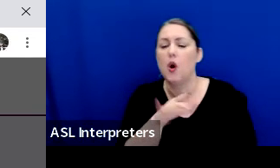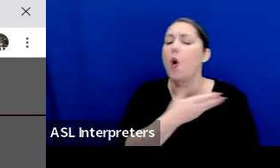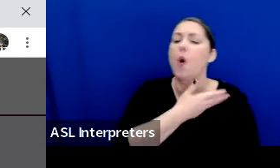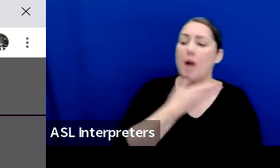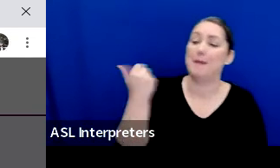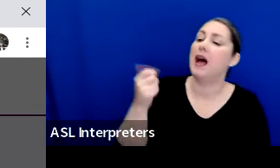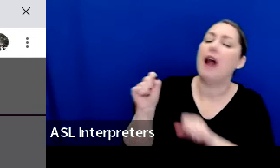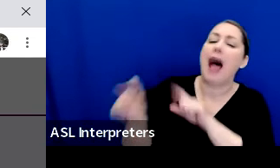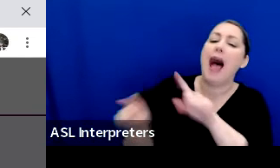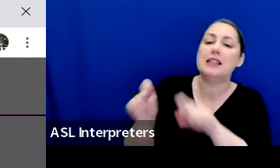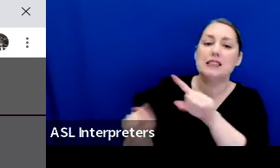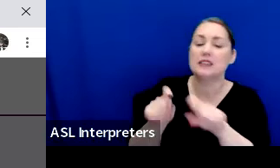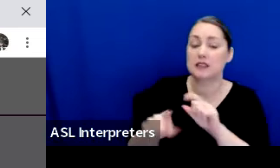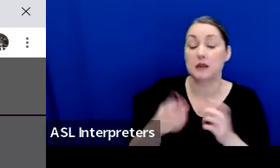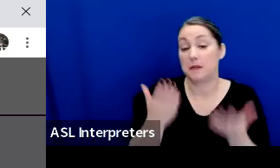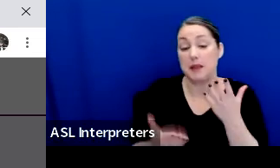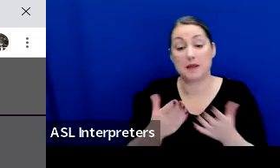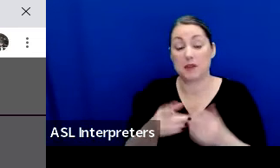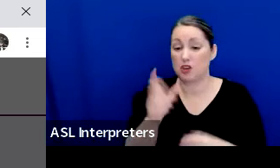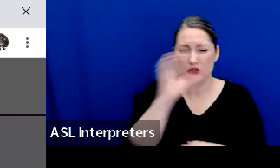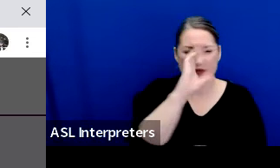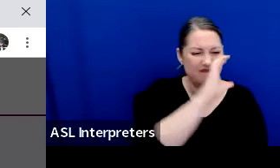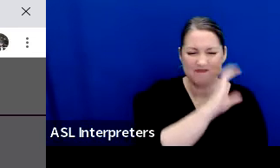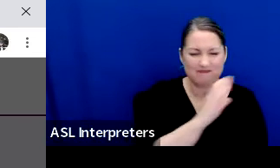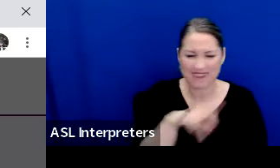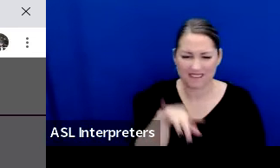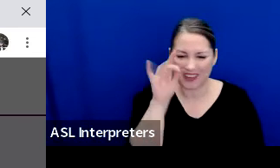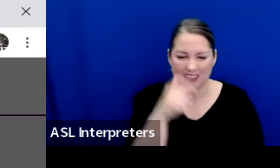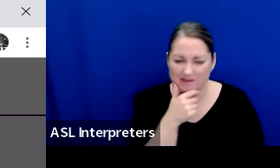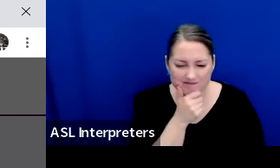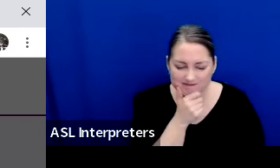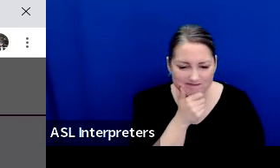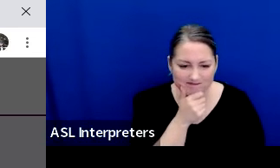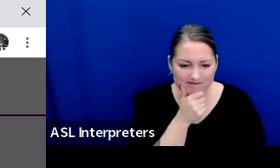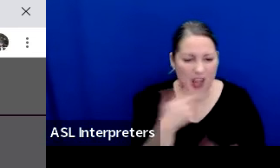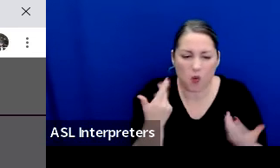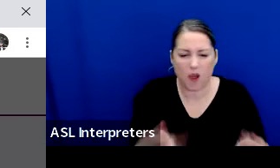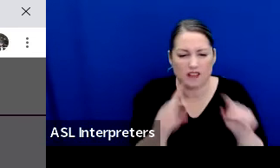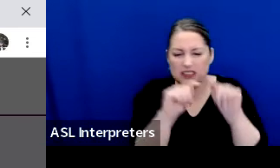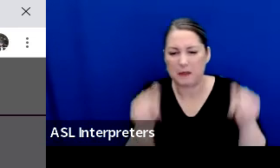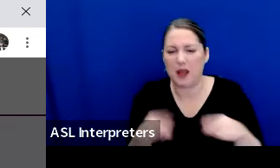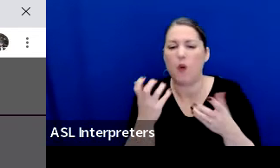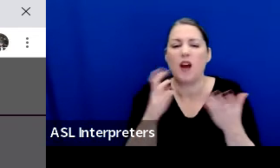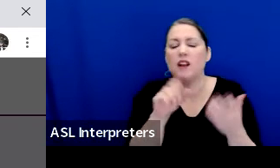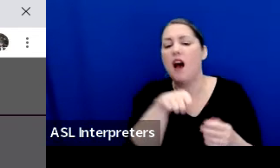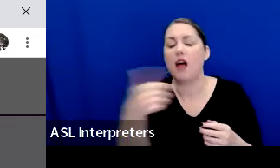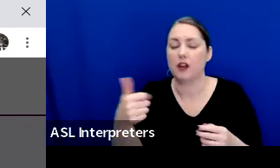So is something that you didn't find the template, you probably would pop it into the discussion post I showed you at the beginning.